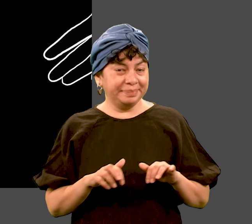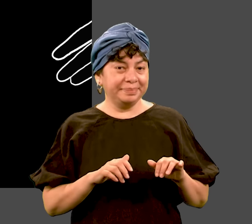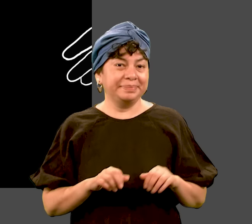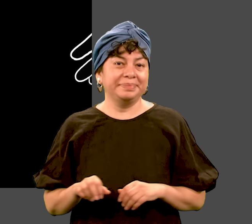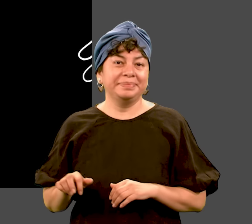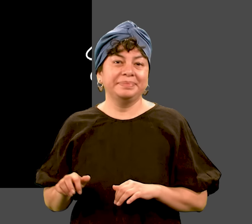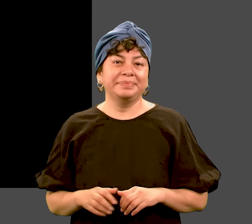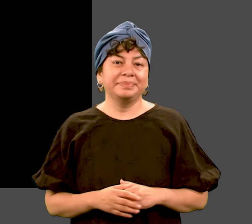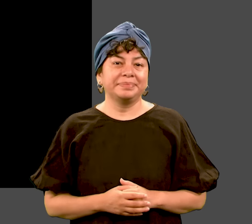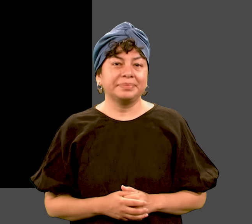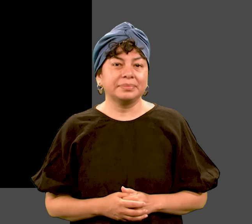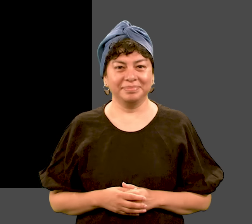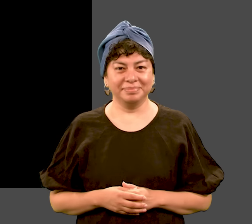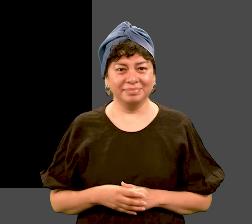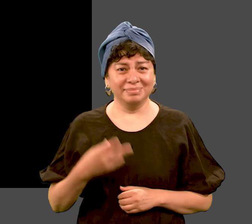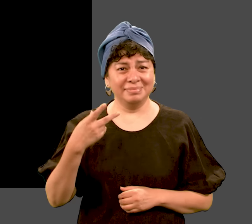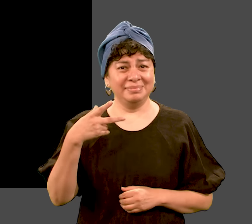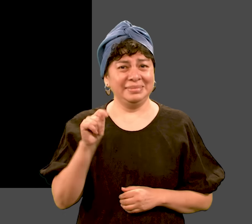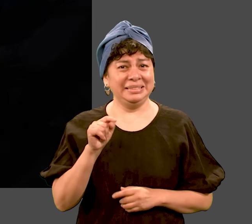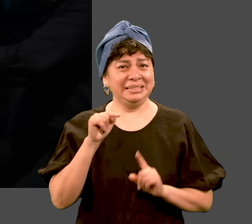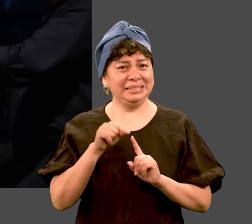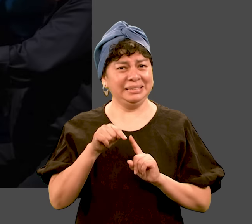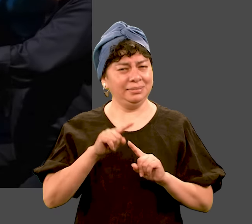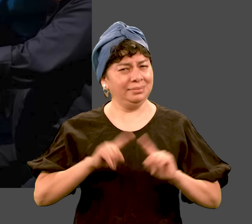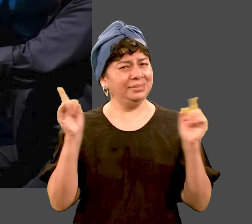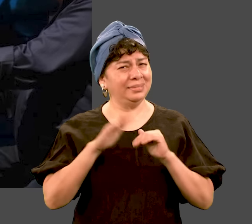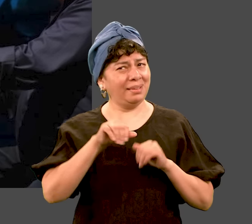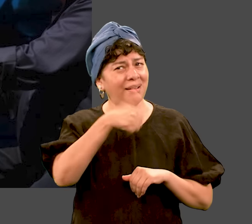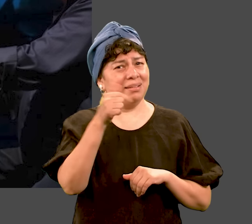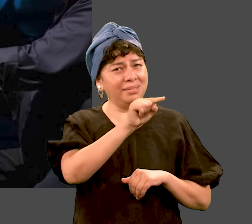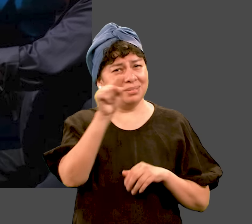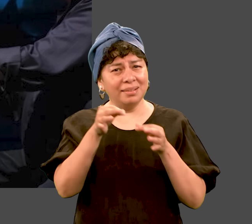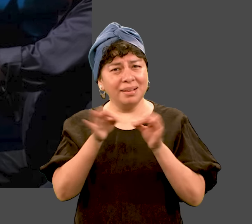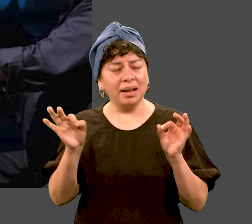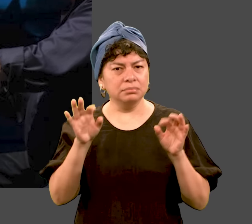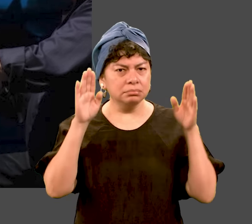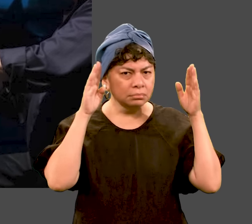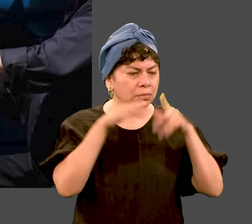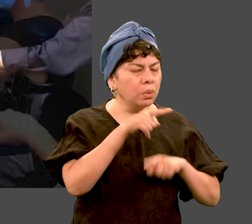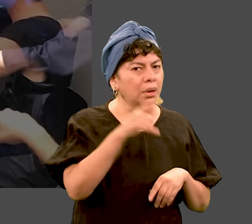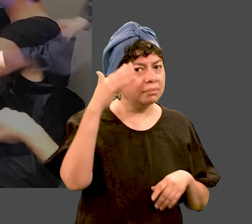REBECCA (VO): Protactile is more than a language; it’s a philosophy and a movement,